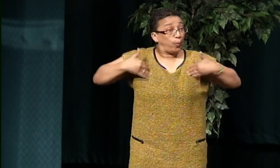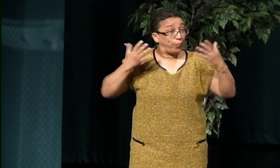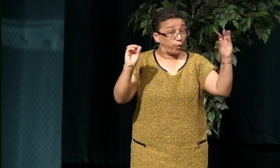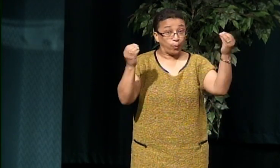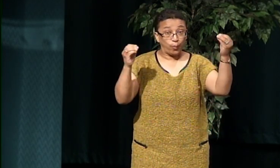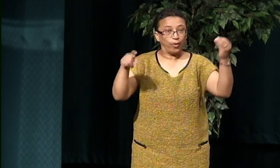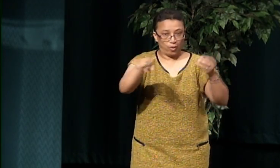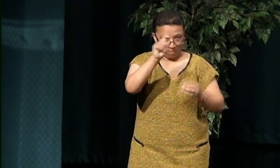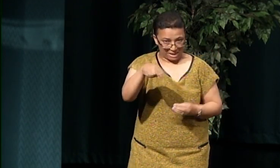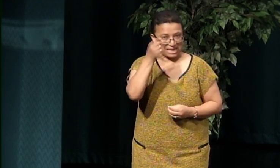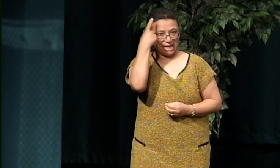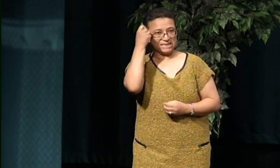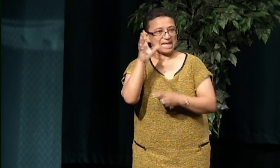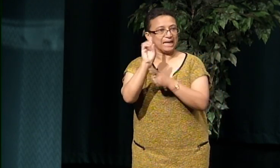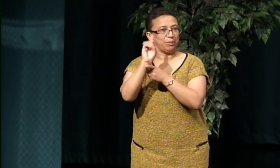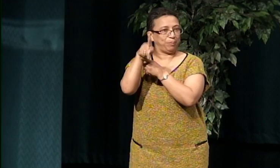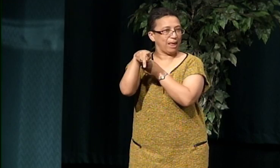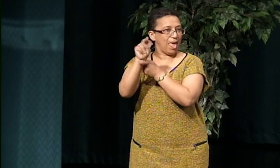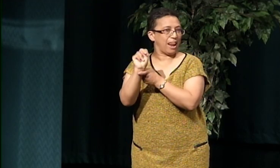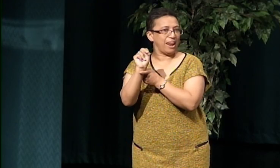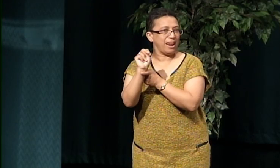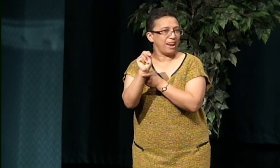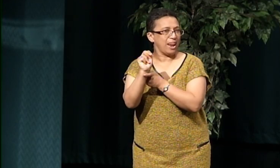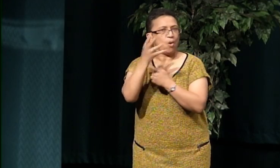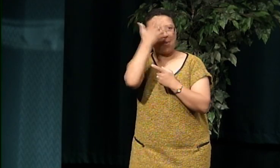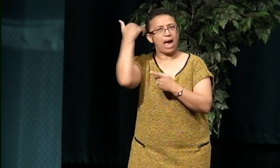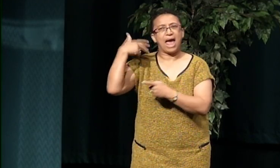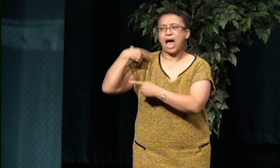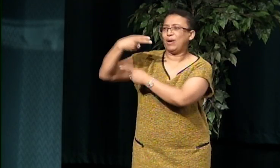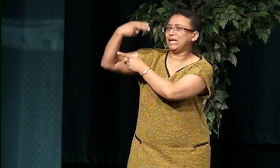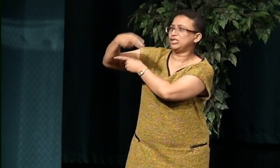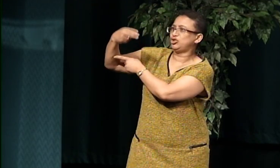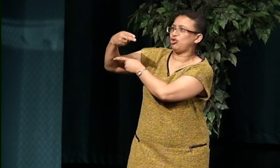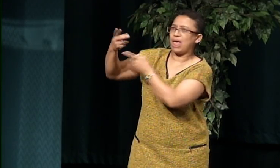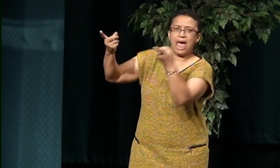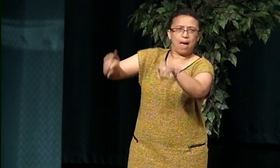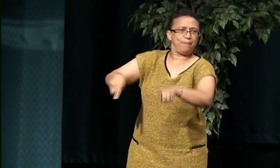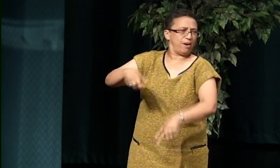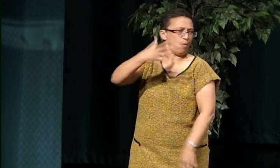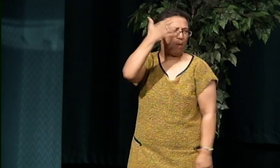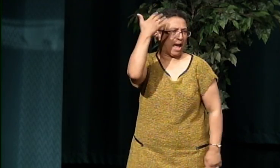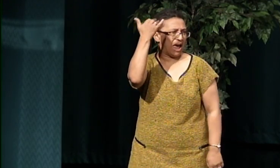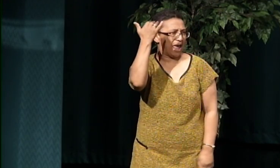Now when we talk to our children and youth, you have to understand the movement so you can teach them about that.